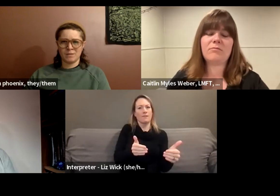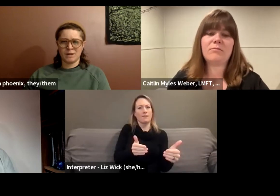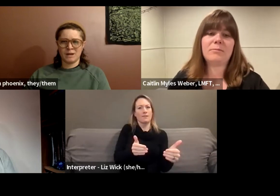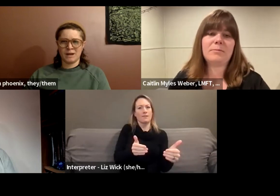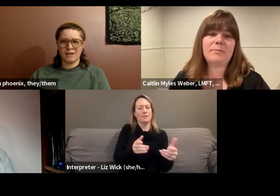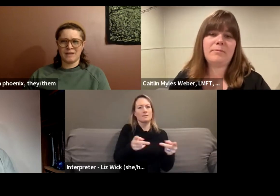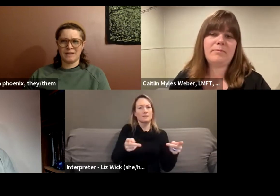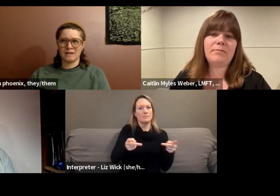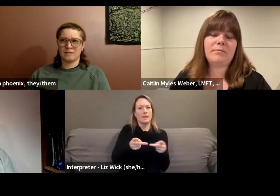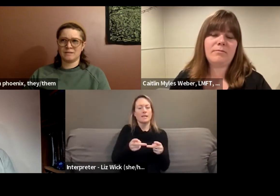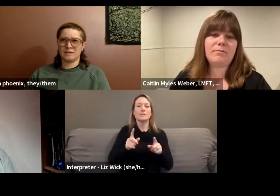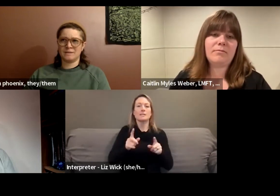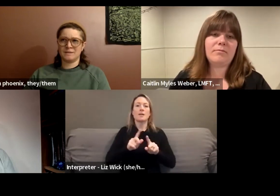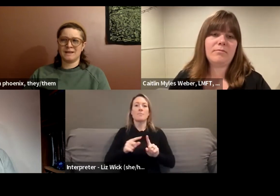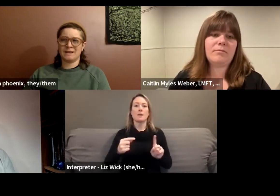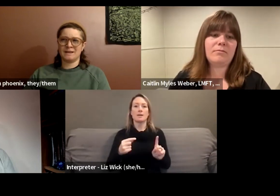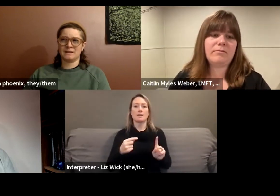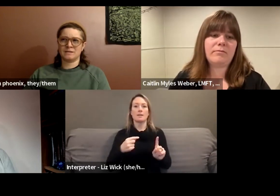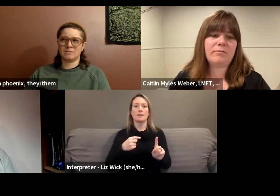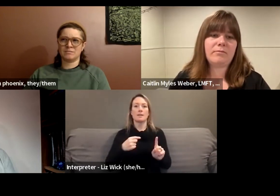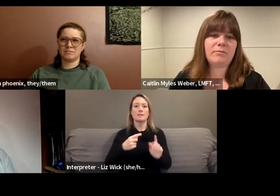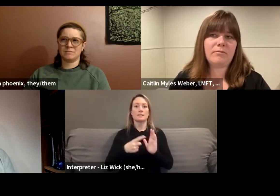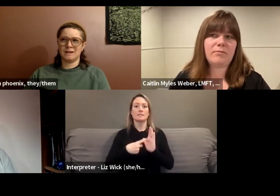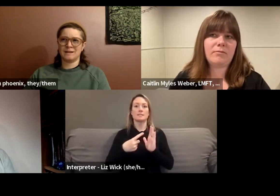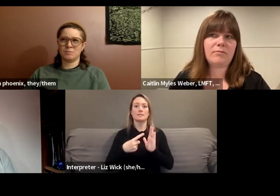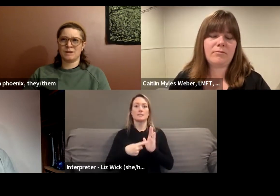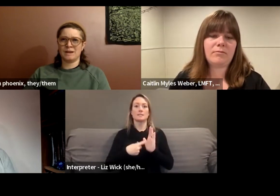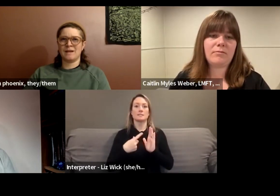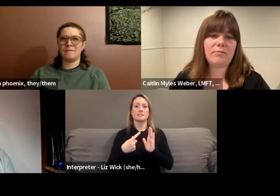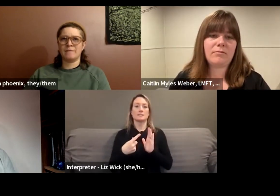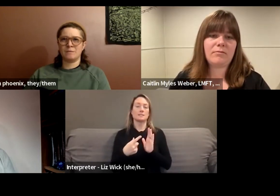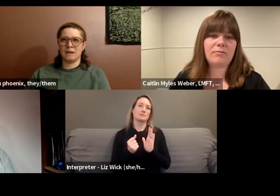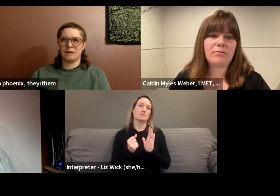But I think something that it's bringing up for me